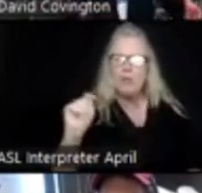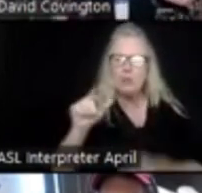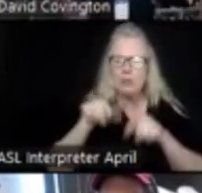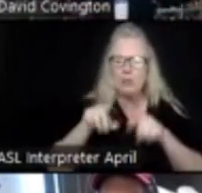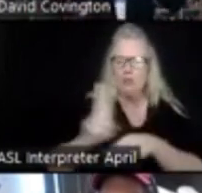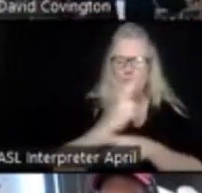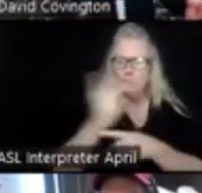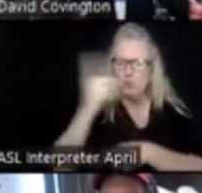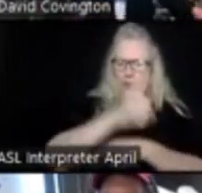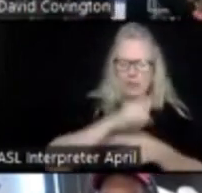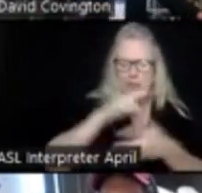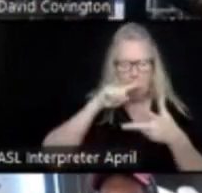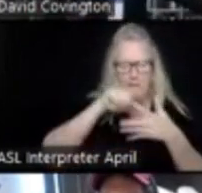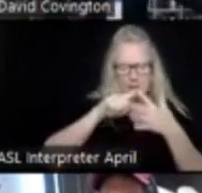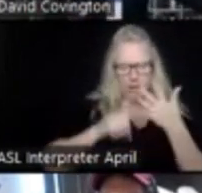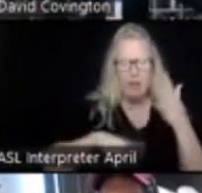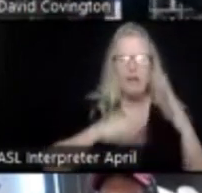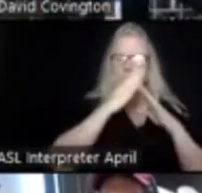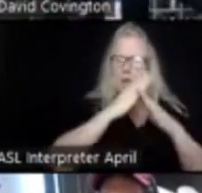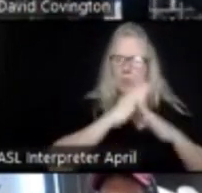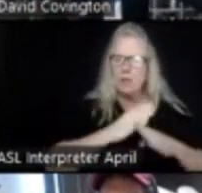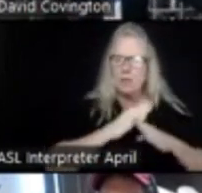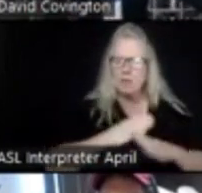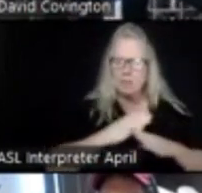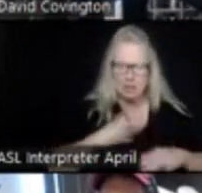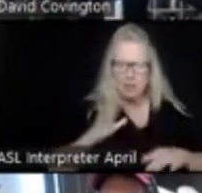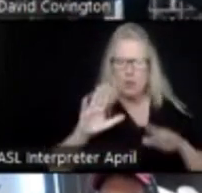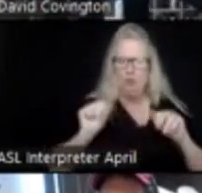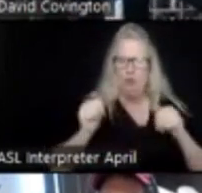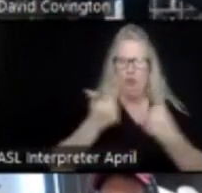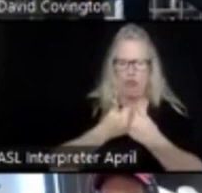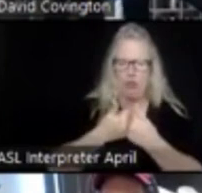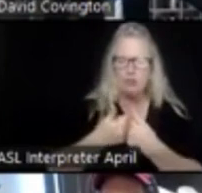AGAIN, THESE ARE THE CHALLENGES WHERE THE EXTERNAL PIECES THAT